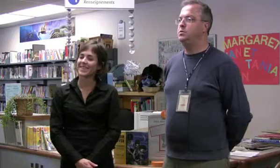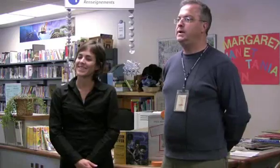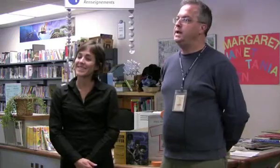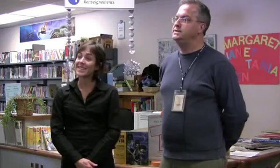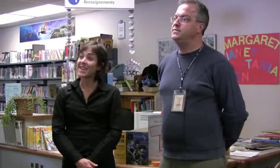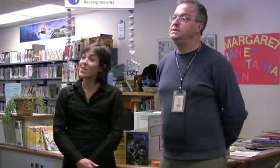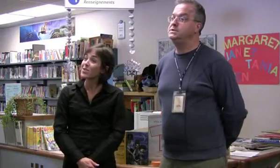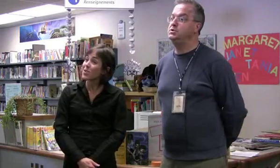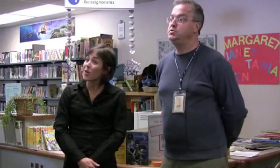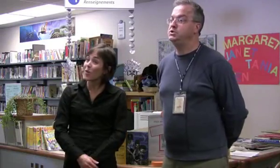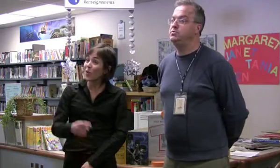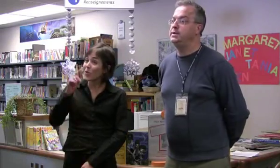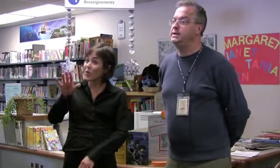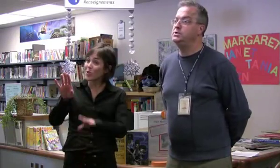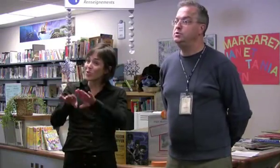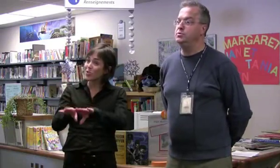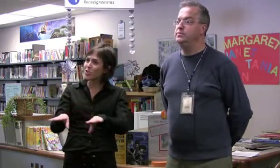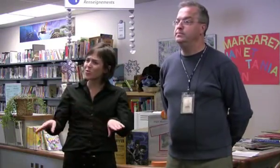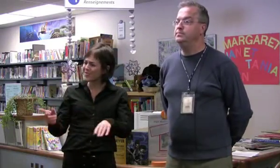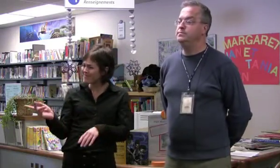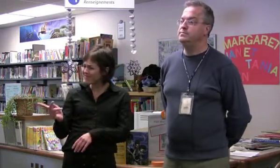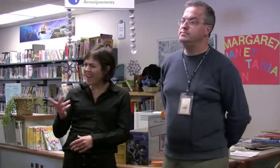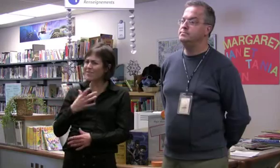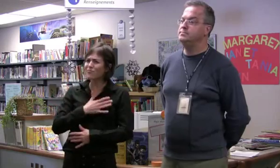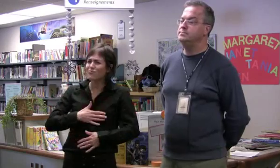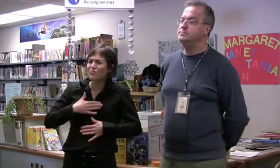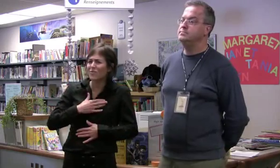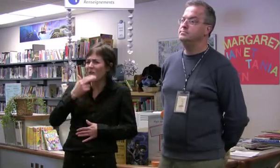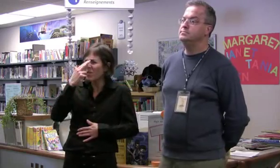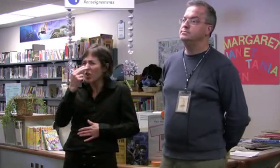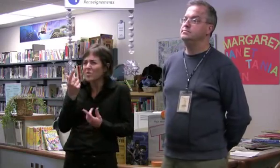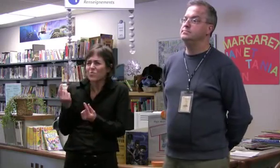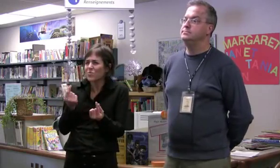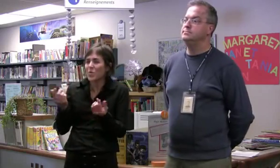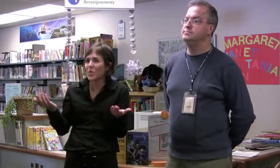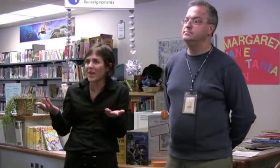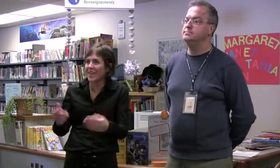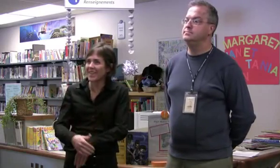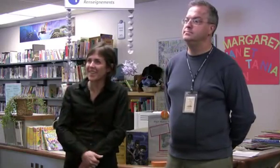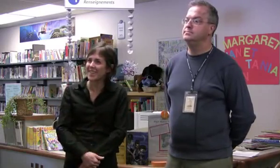What things do your children like to do?